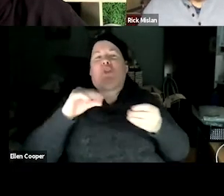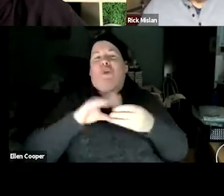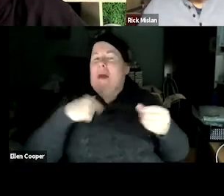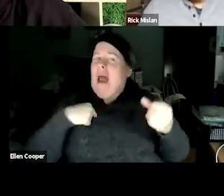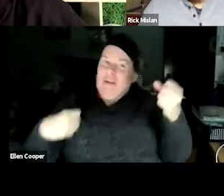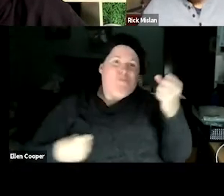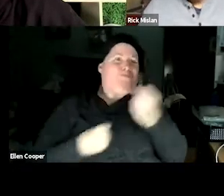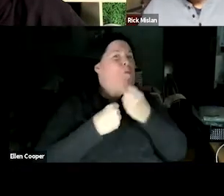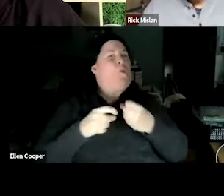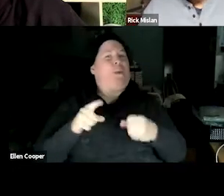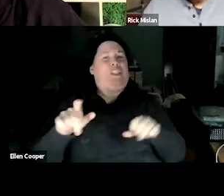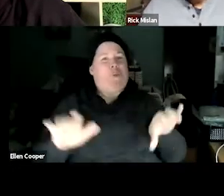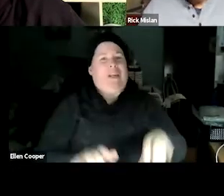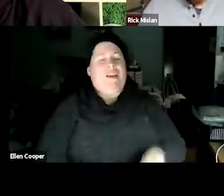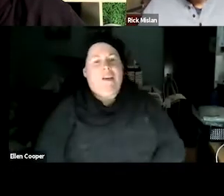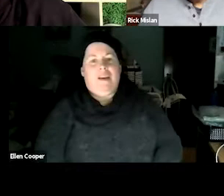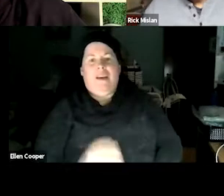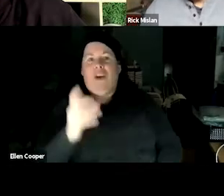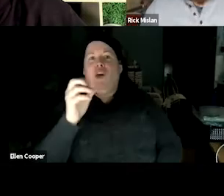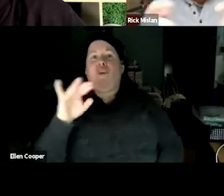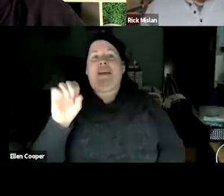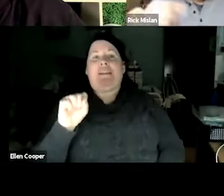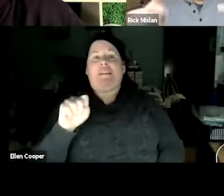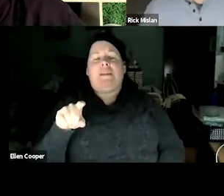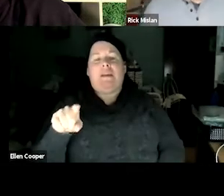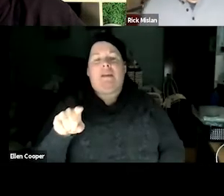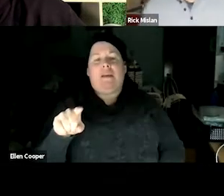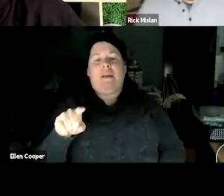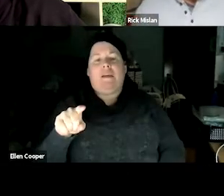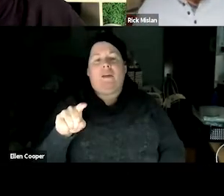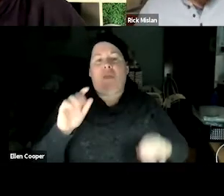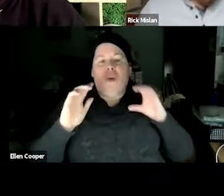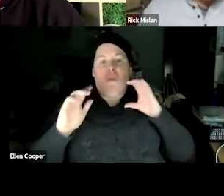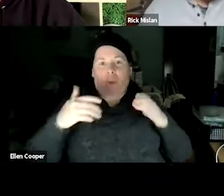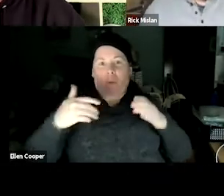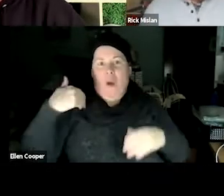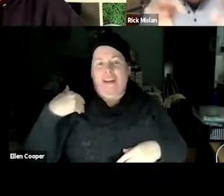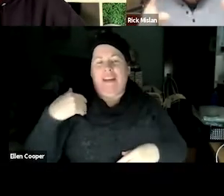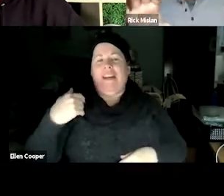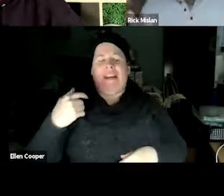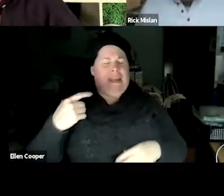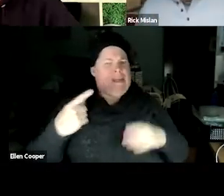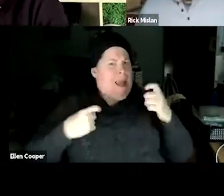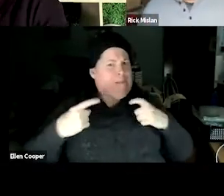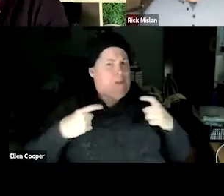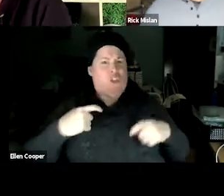Rick Mislan: He was actually been the communications prior to he's like asking, you know what, when you prepare anything. So I mean,